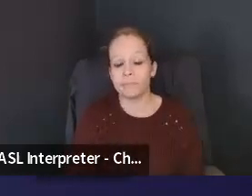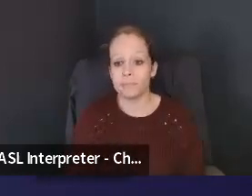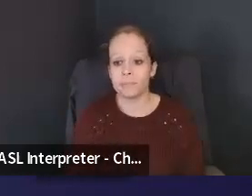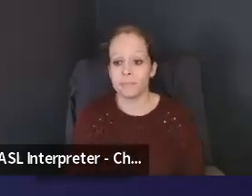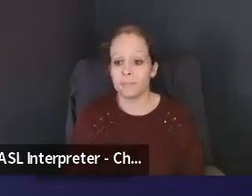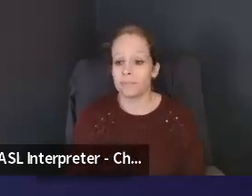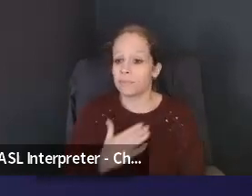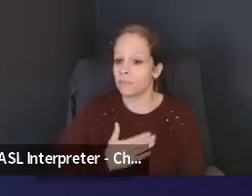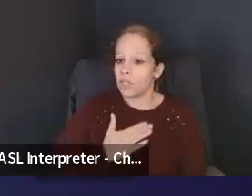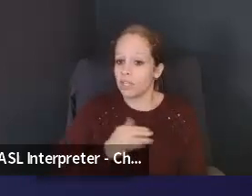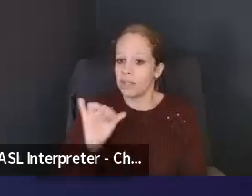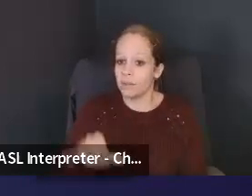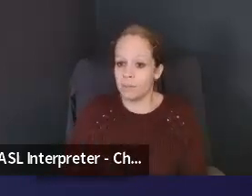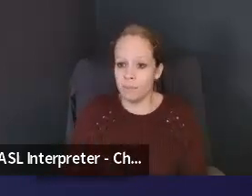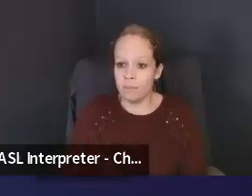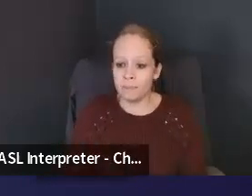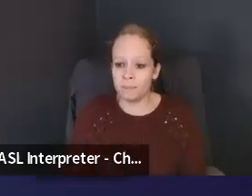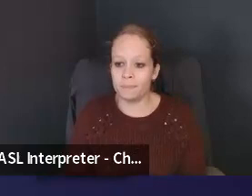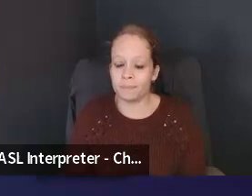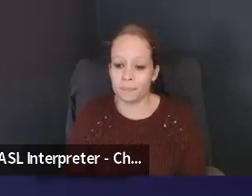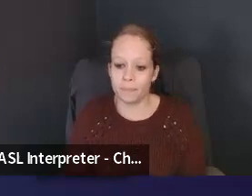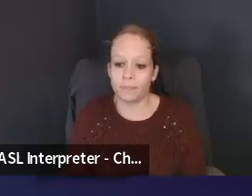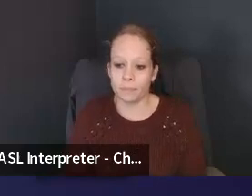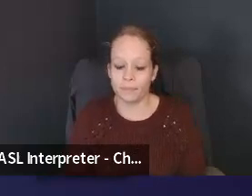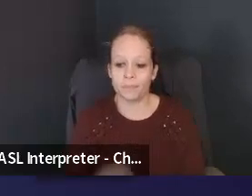that very much. Thank you both. Dr. Bower: Dr. Rumrill? Dr. Rumrill: Yes, sir. Dr. Bower: We